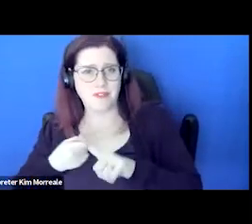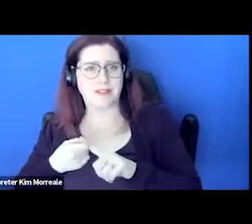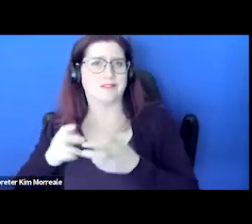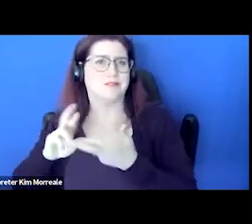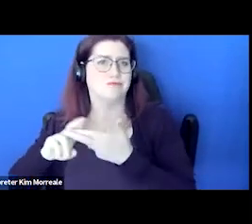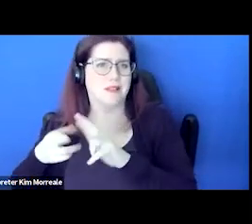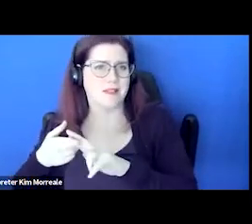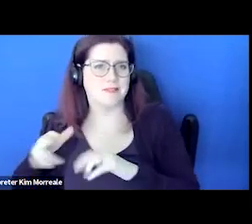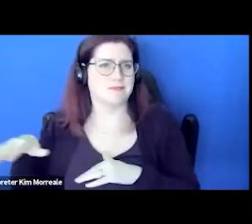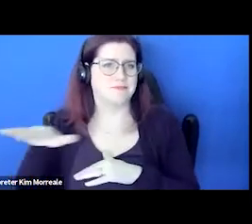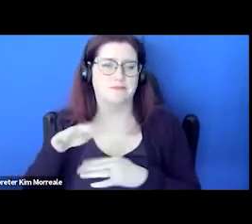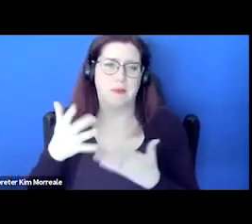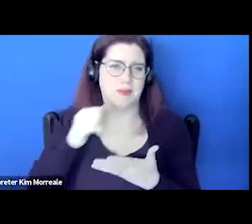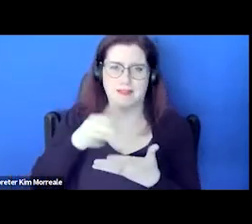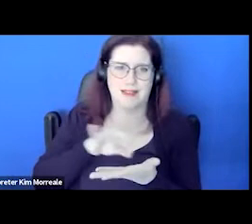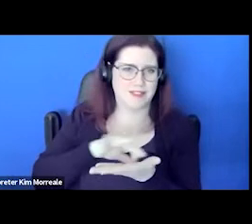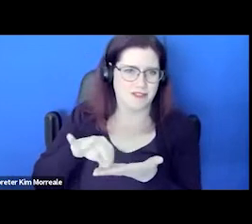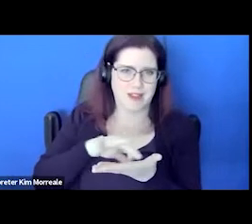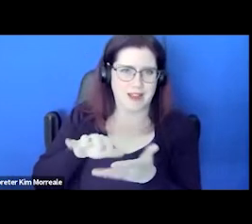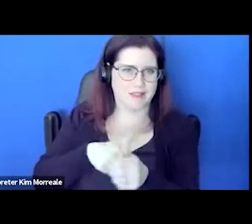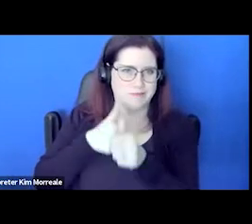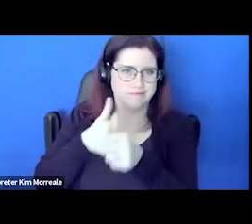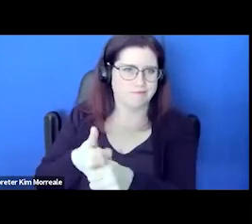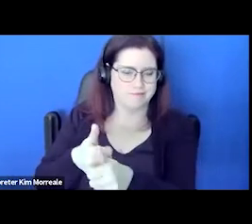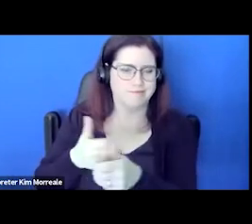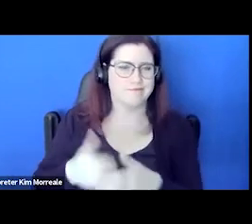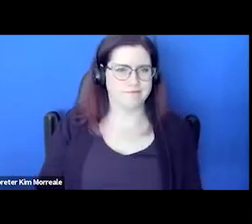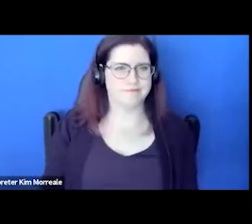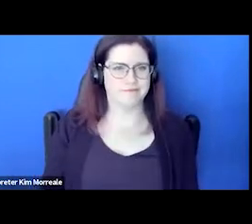It may not be tracked as being homeless.